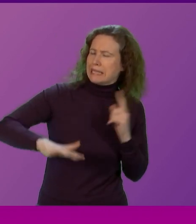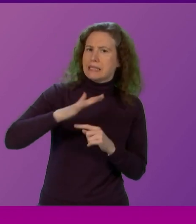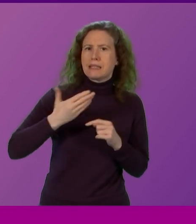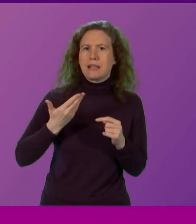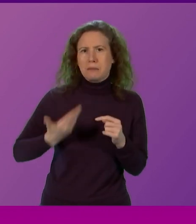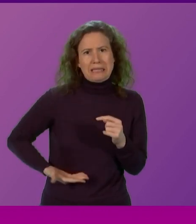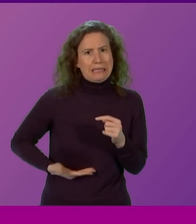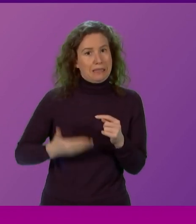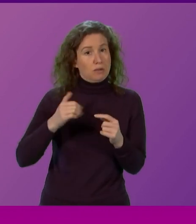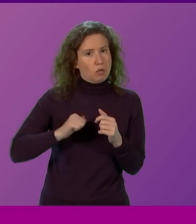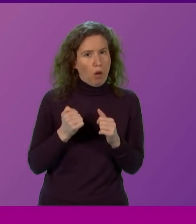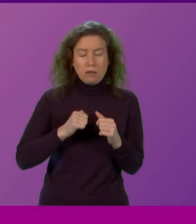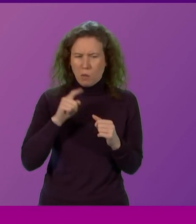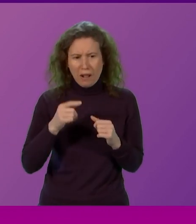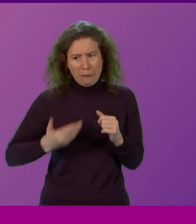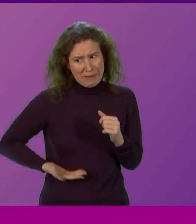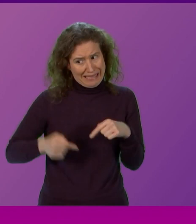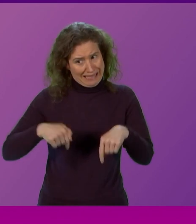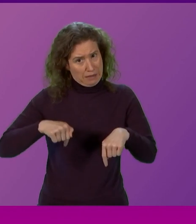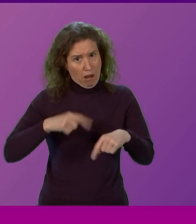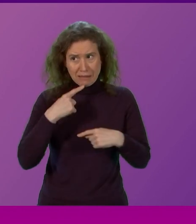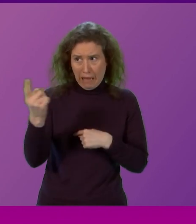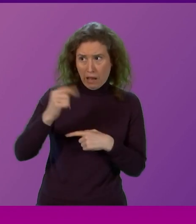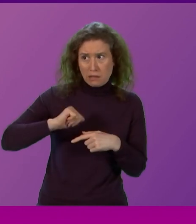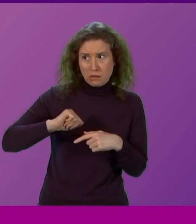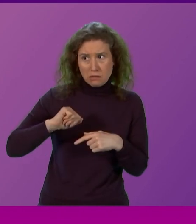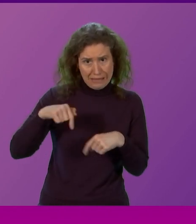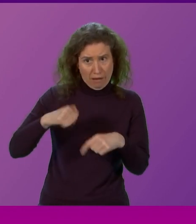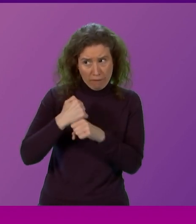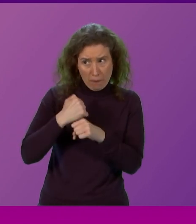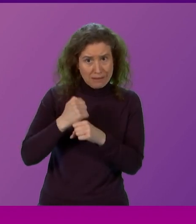Well, businesses are giving the Government a message, loud and clear: the Scottish Government’s